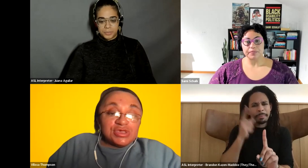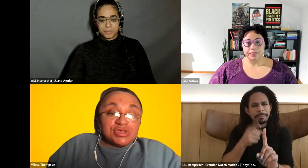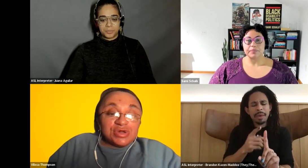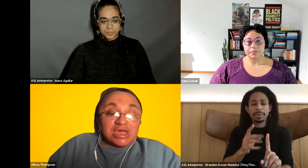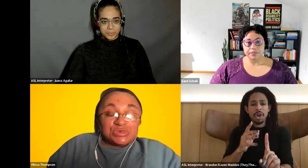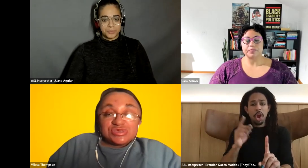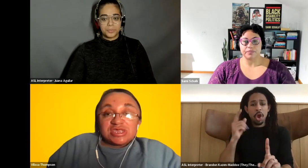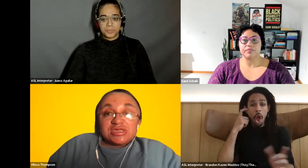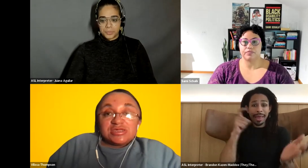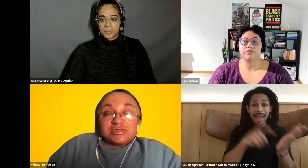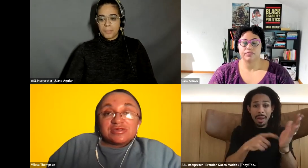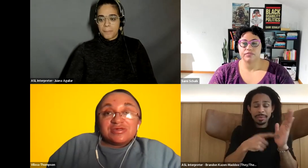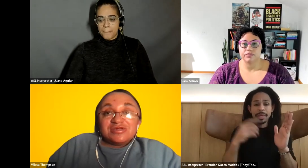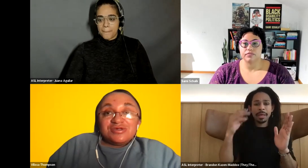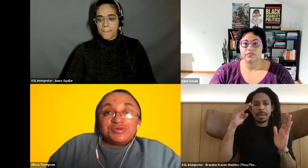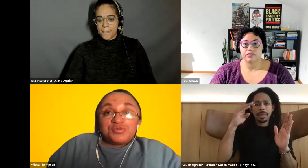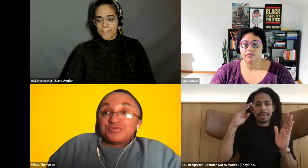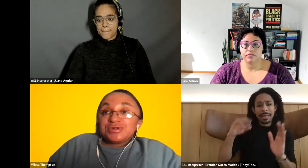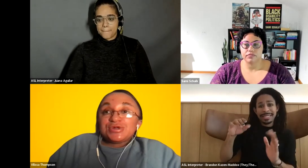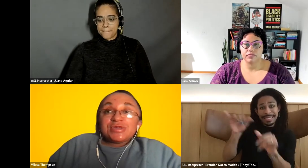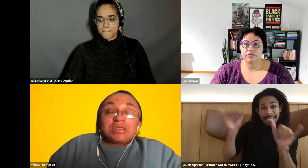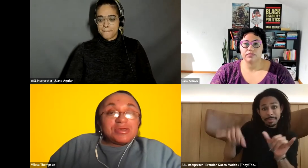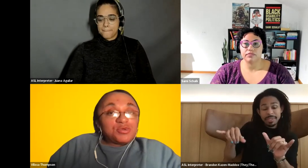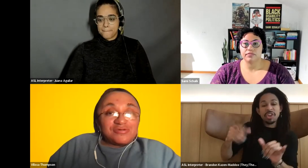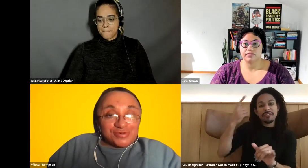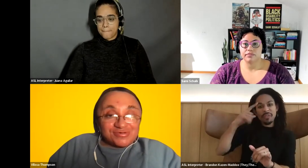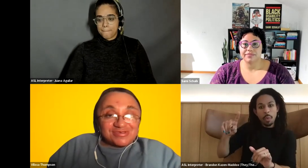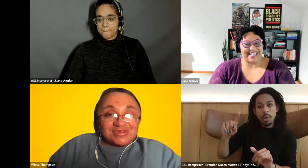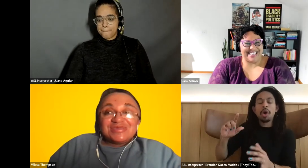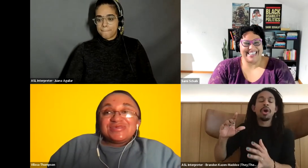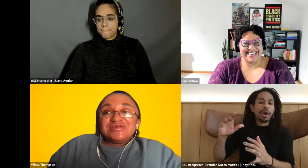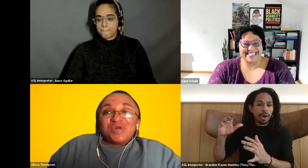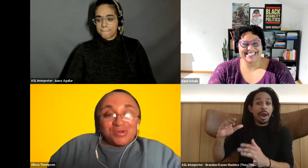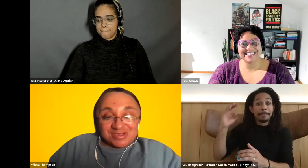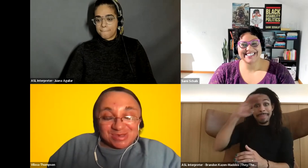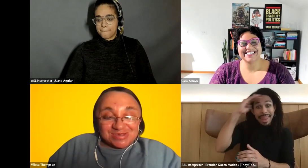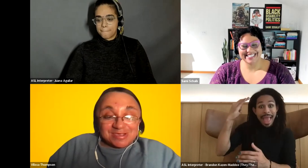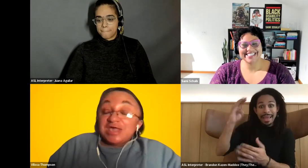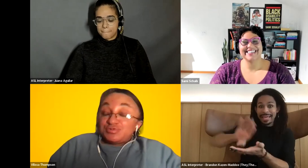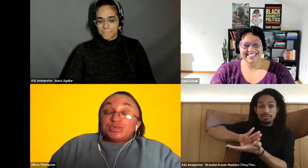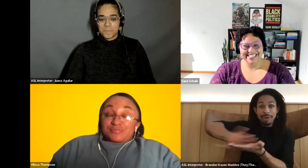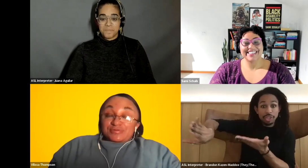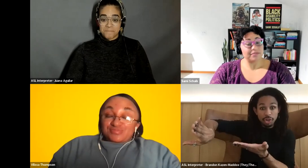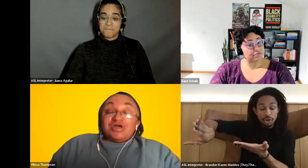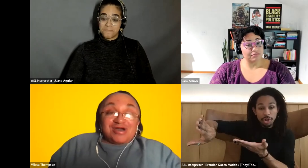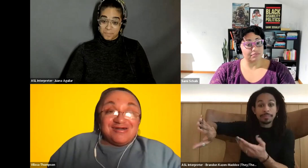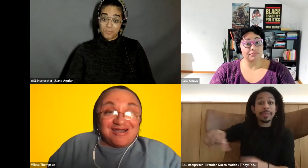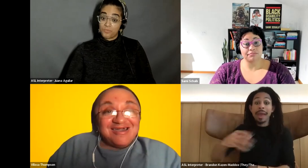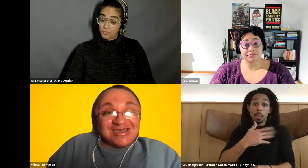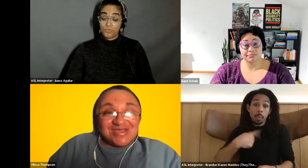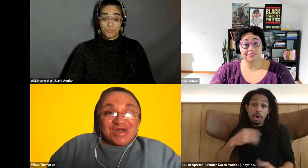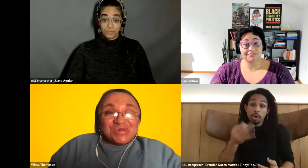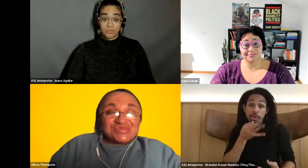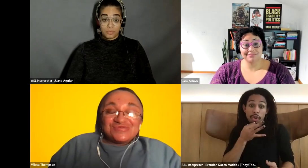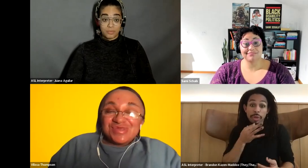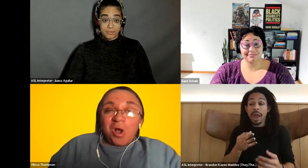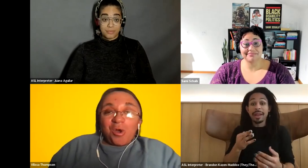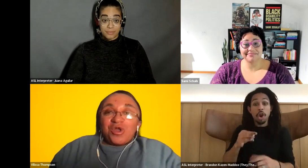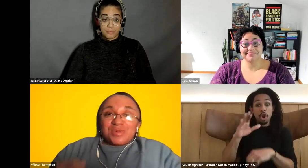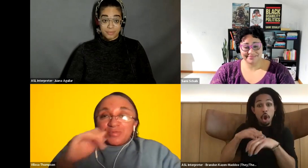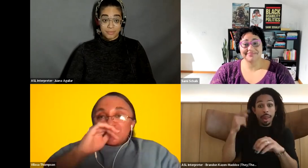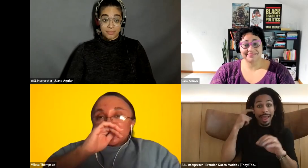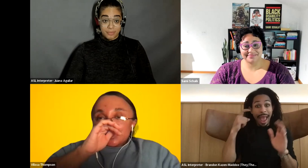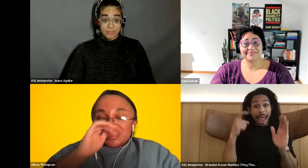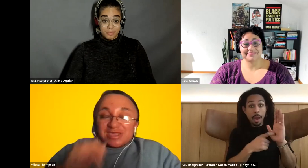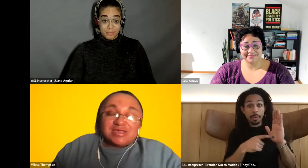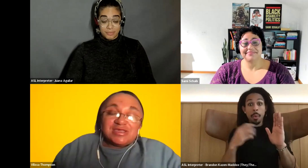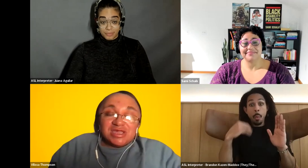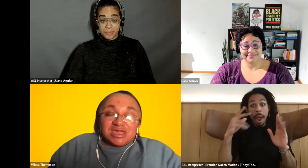Vilissa Thompson: you know. As you were saying, you know we're really good at calling out the white folks in White organizations as we should be, you know, due to the harm and the priveleges just that they